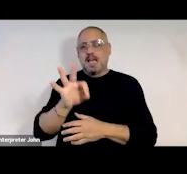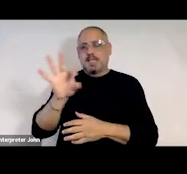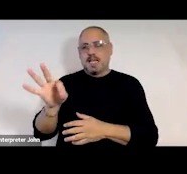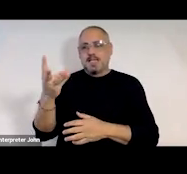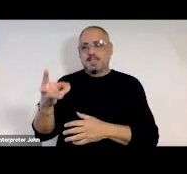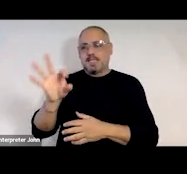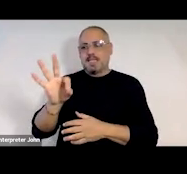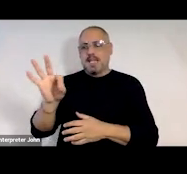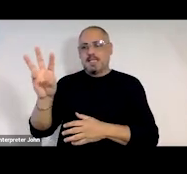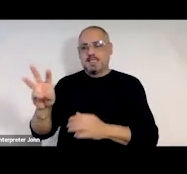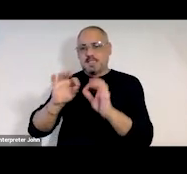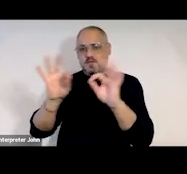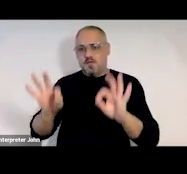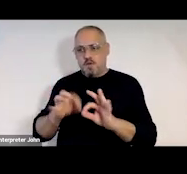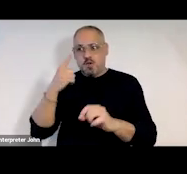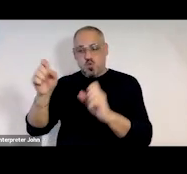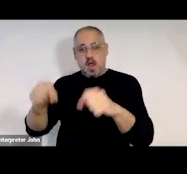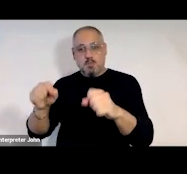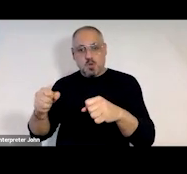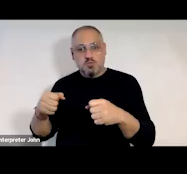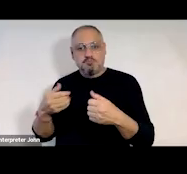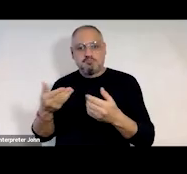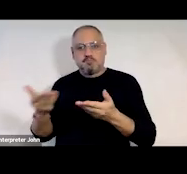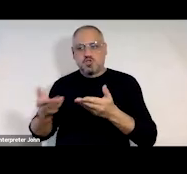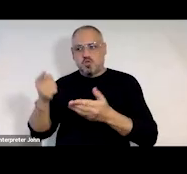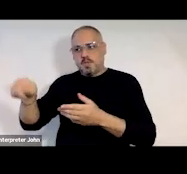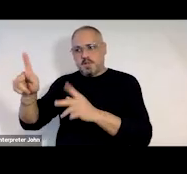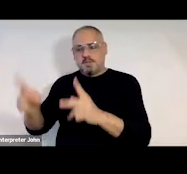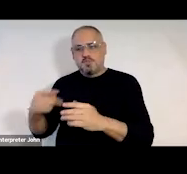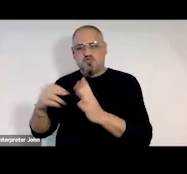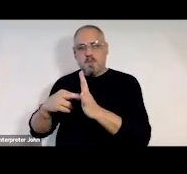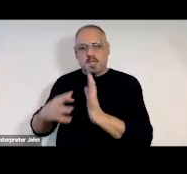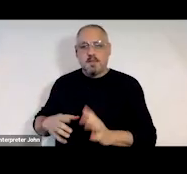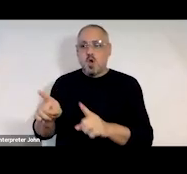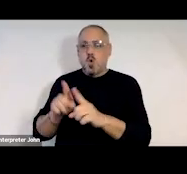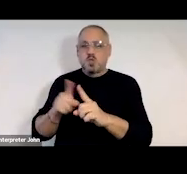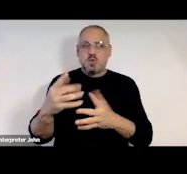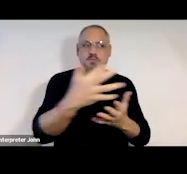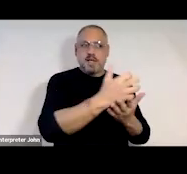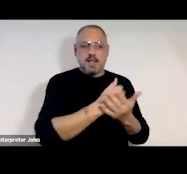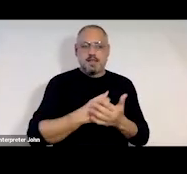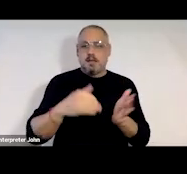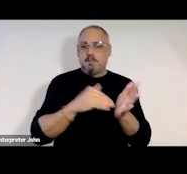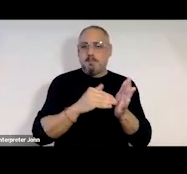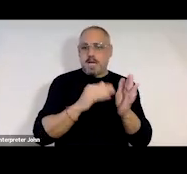in order to serve as that representative. We encourage also that collecting medical records, collecting, reviewing,